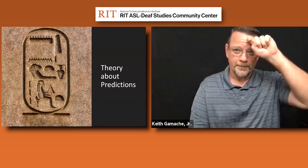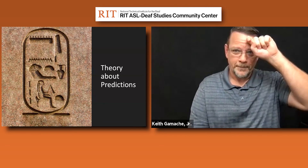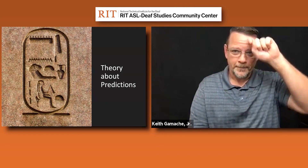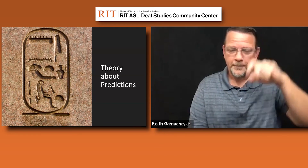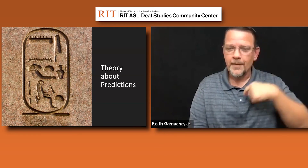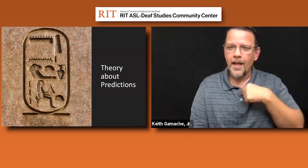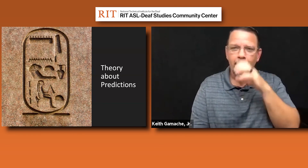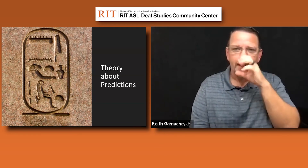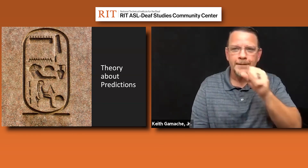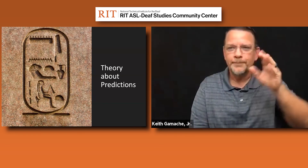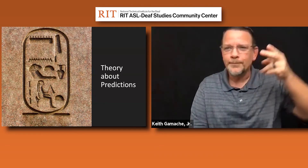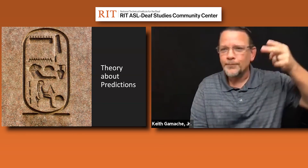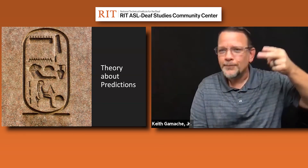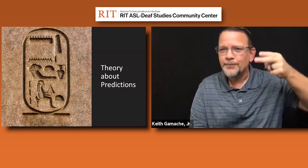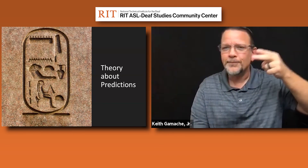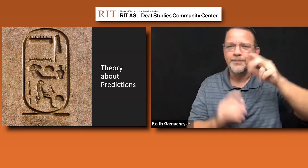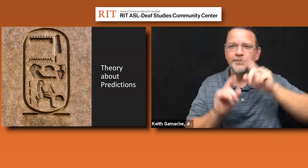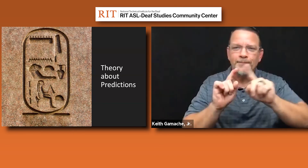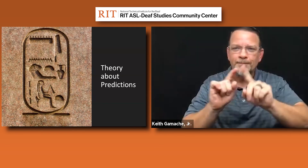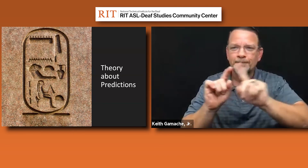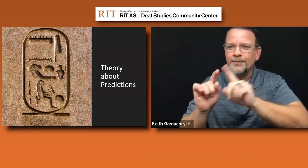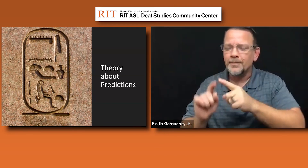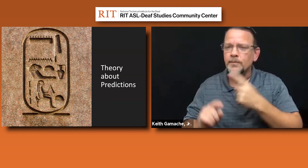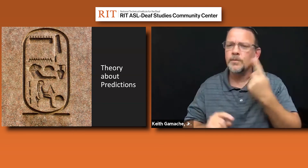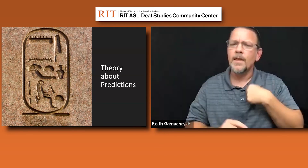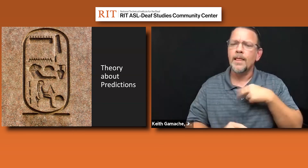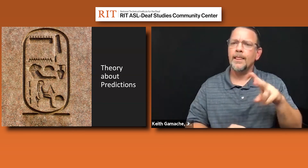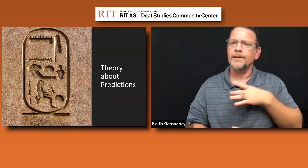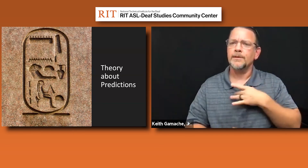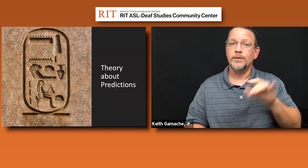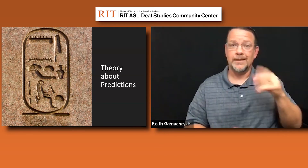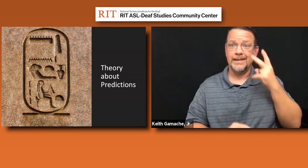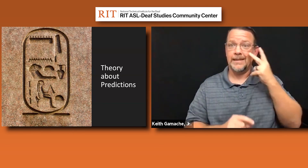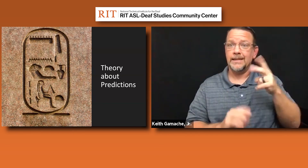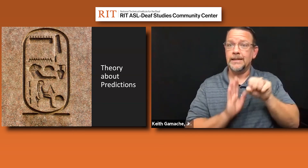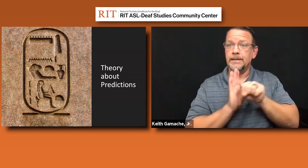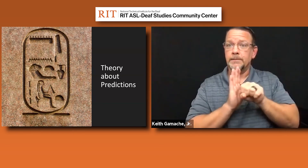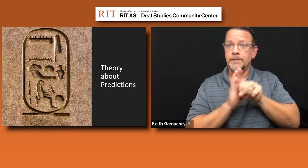I love Egypt. I love history, ancient history,